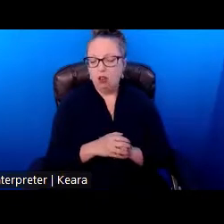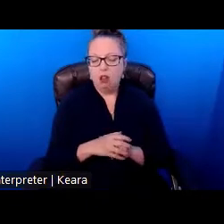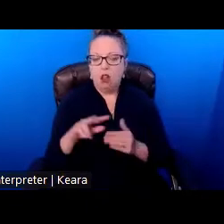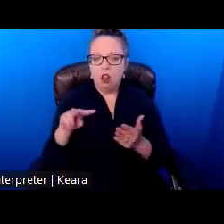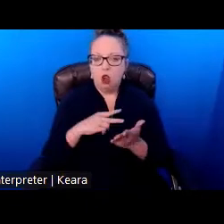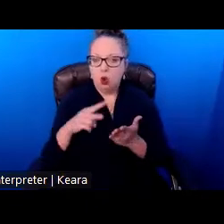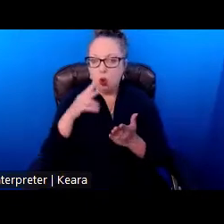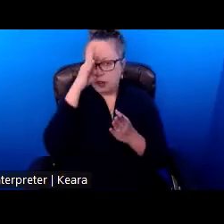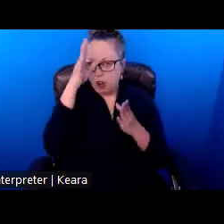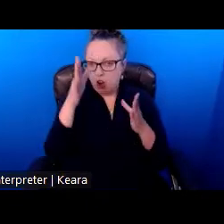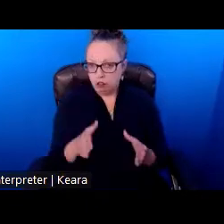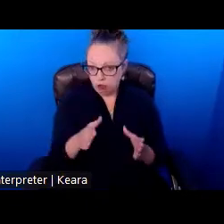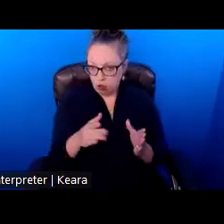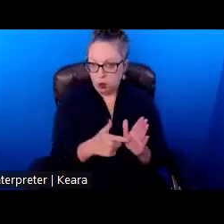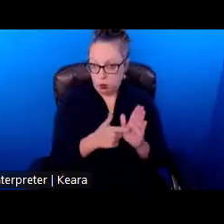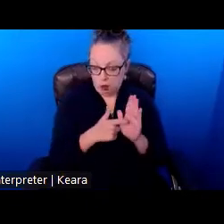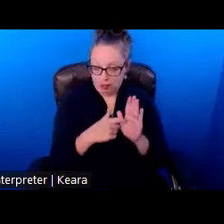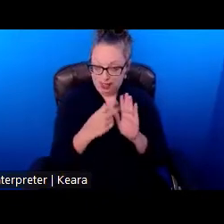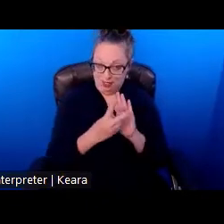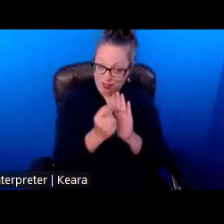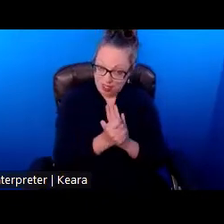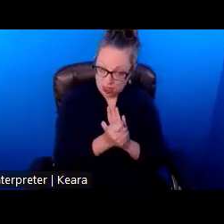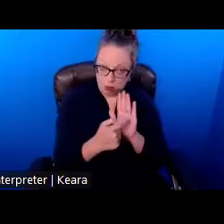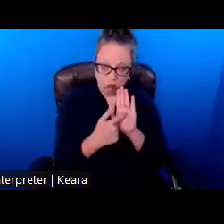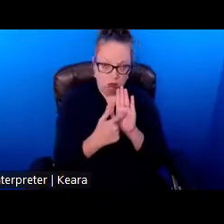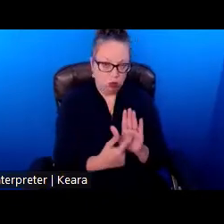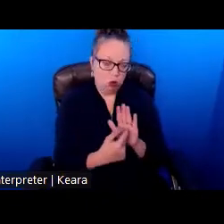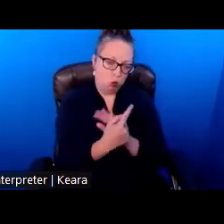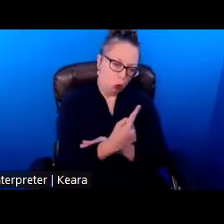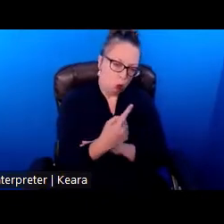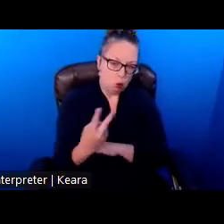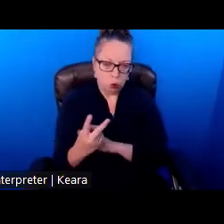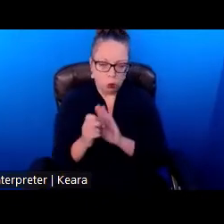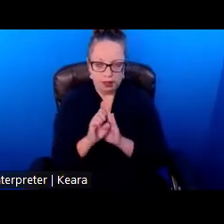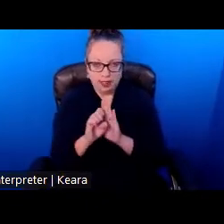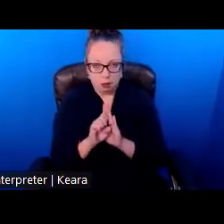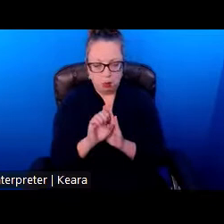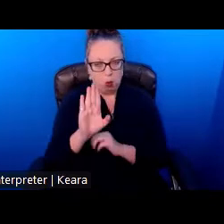Video demonstrating one-to-two examples of the applicant’s original choreographic work